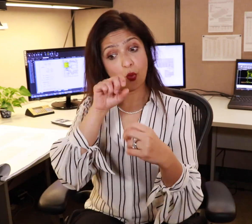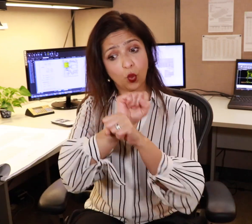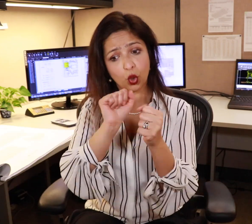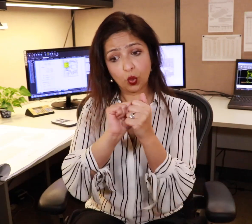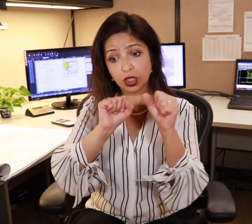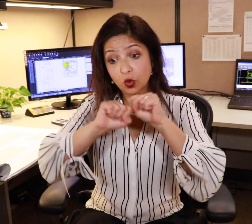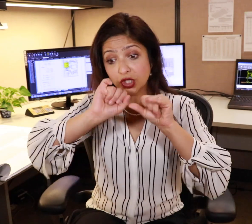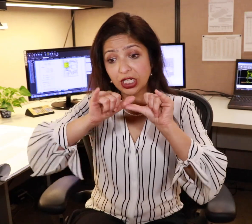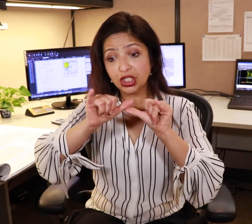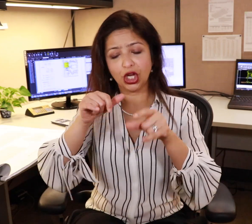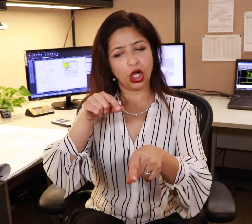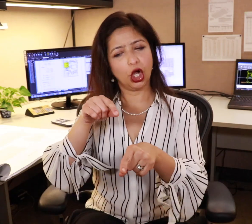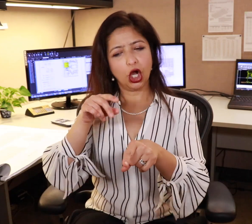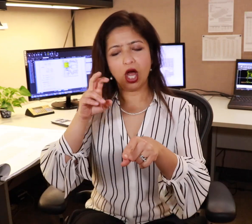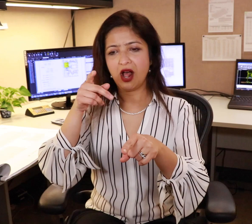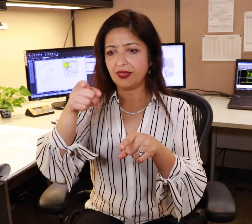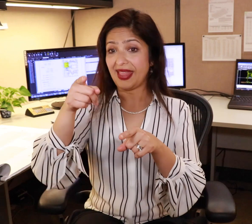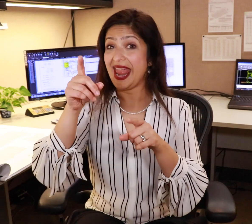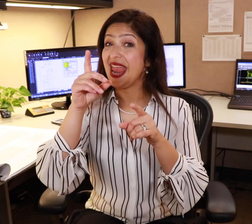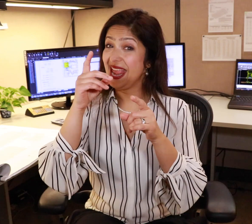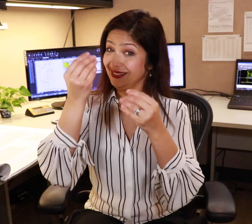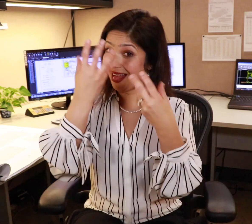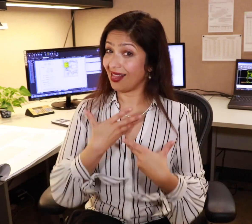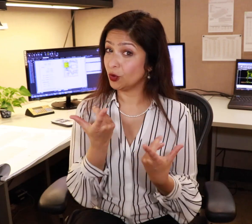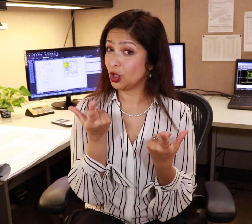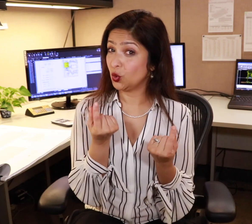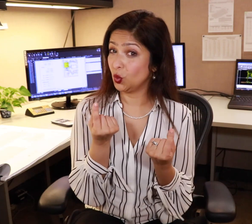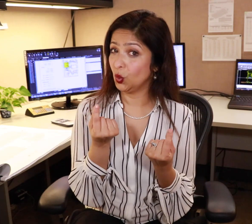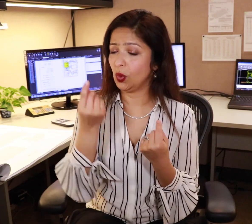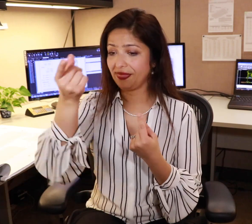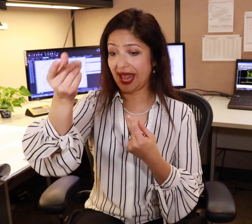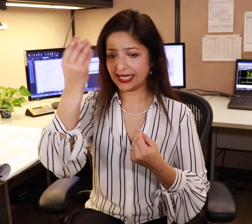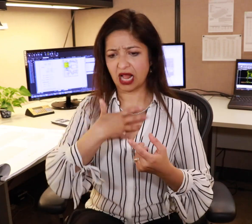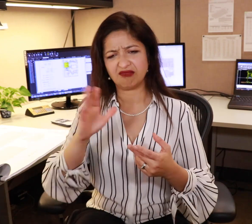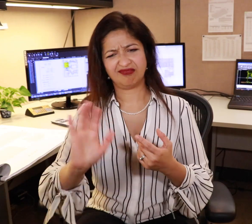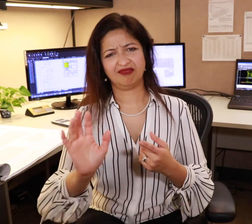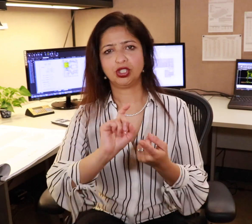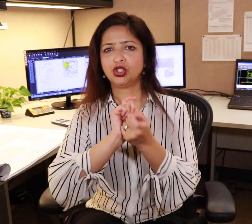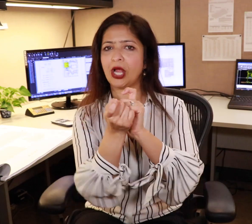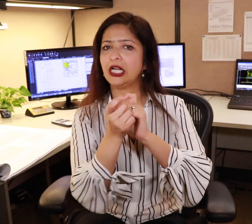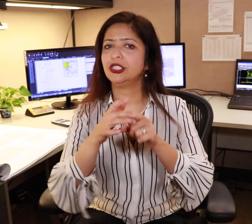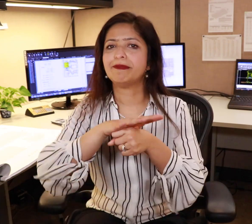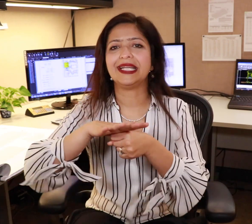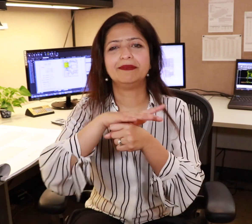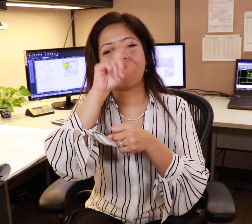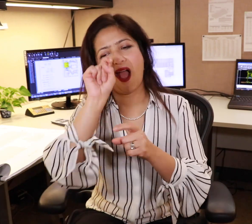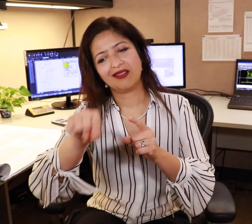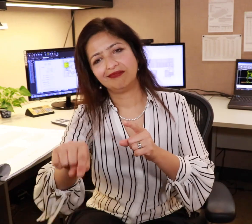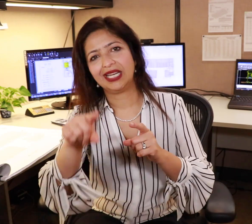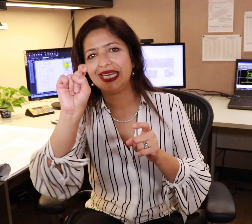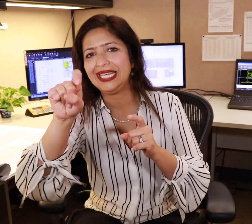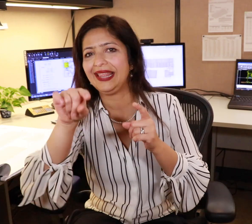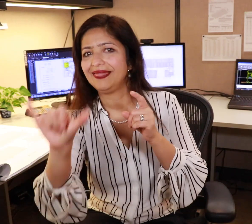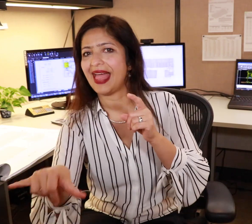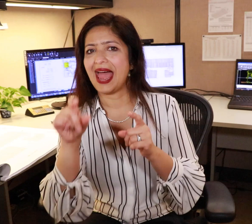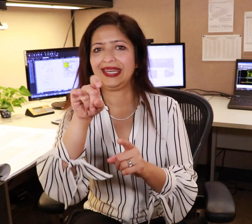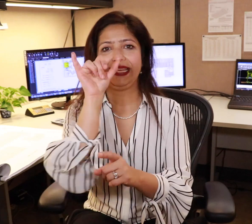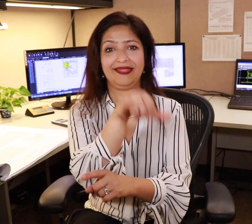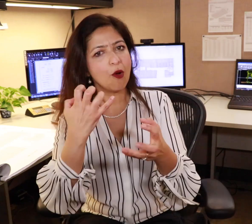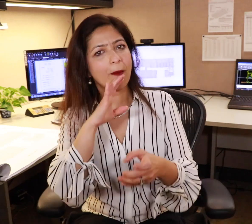When I worked with structural engineers, they'd tell me what I needed to change according to space or other important information.